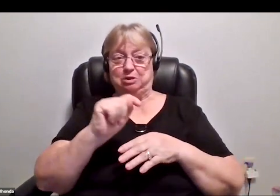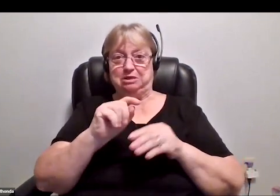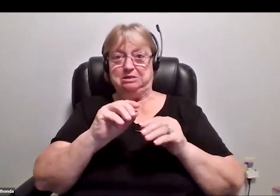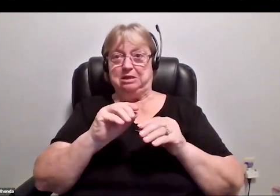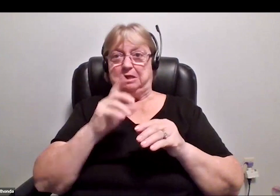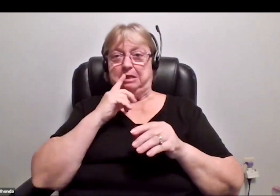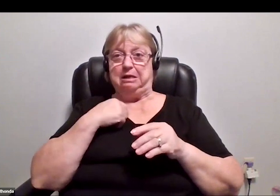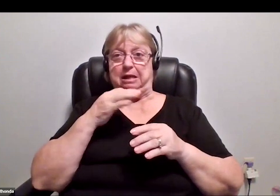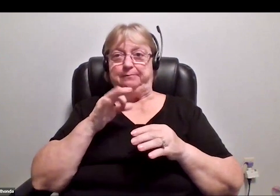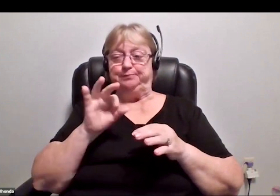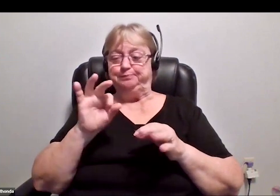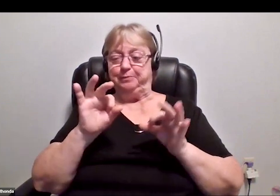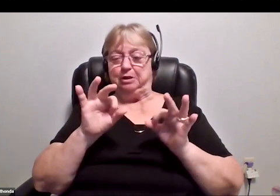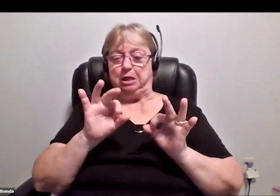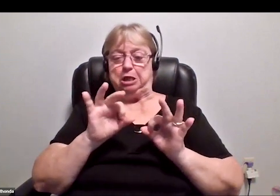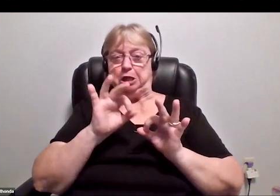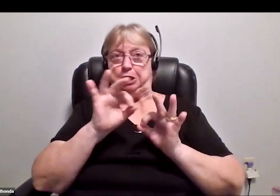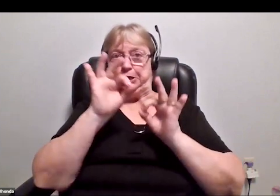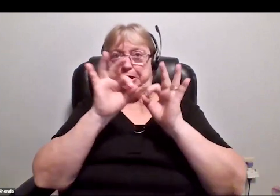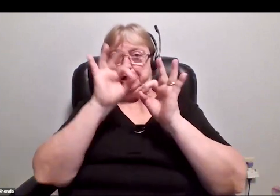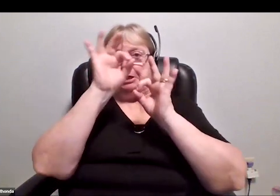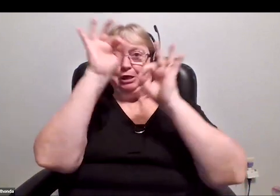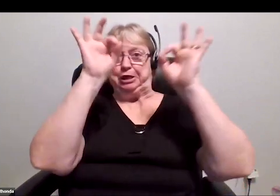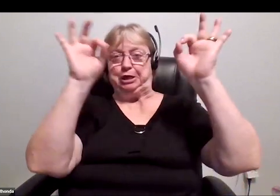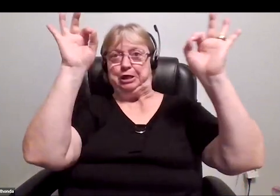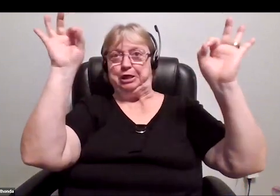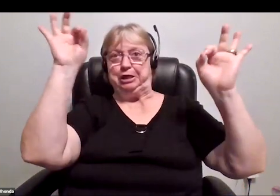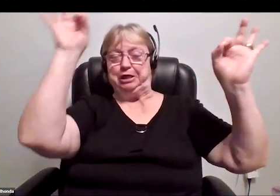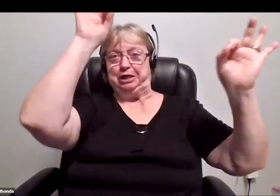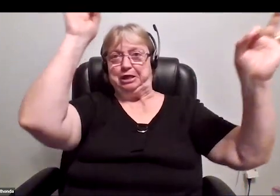of excrement went everywhere and then it was a problem.